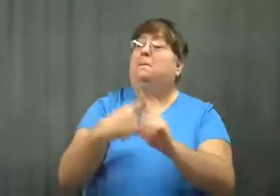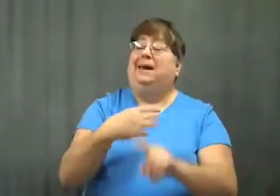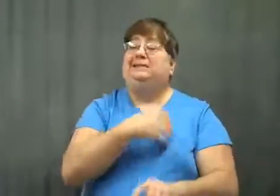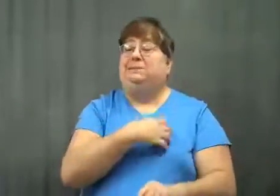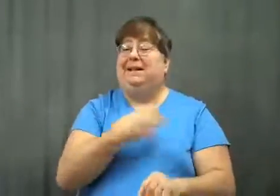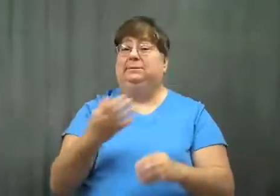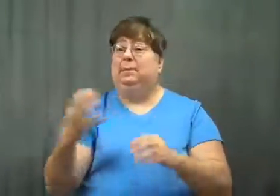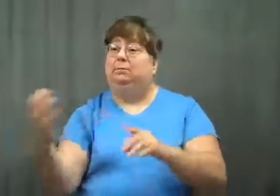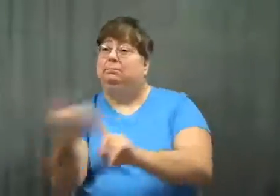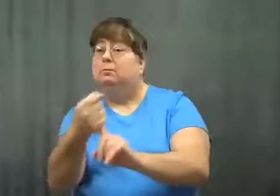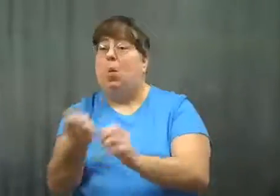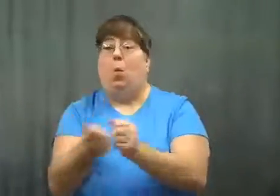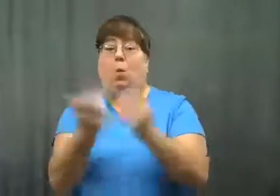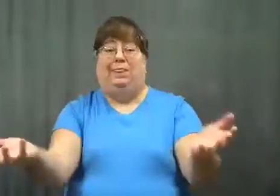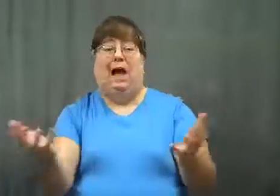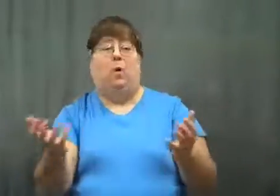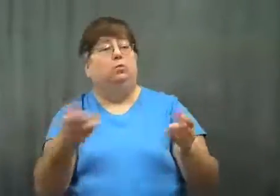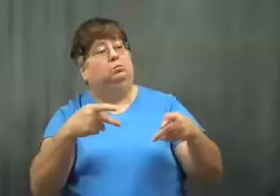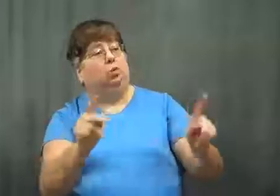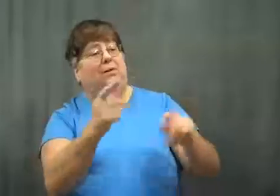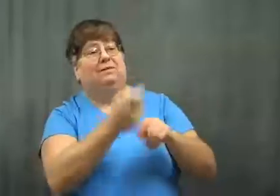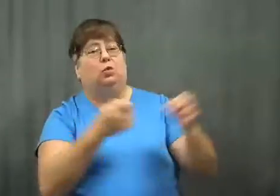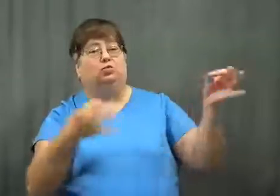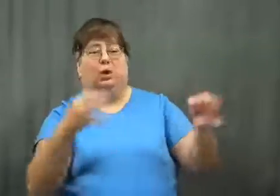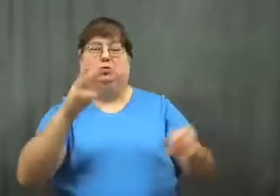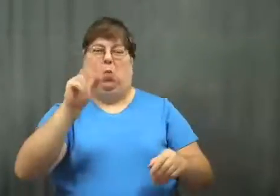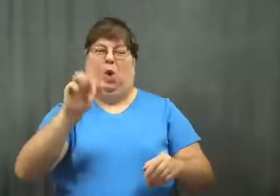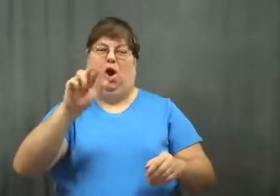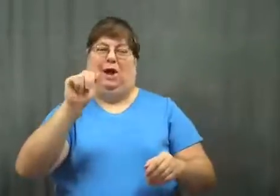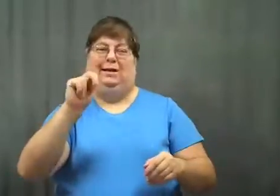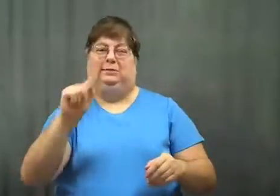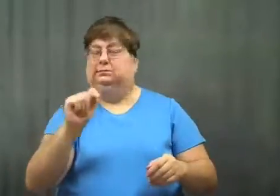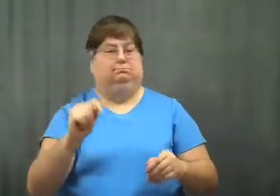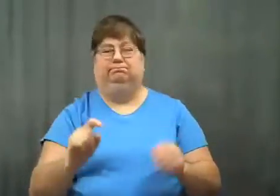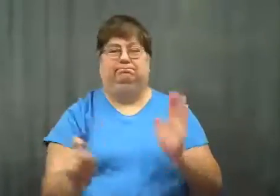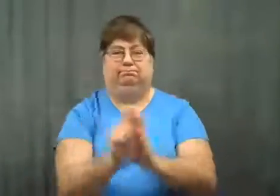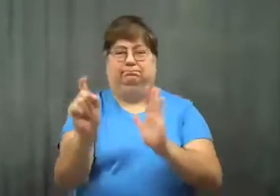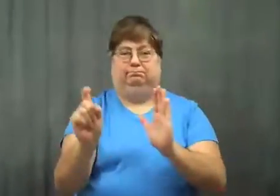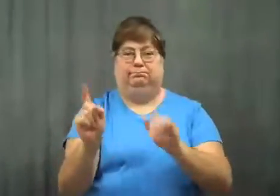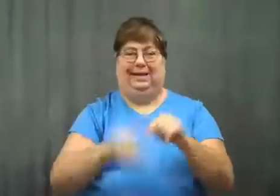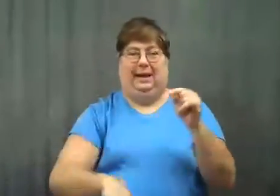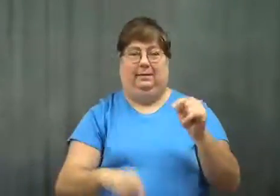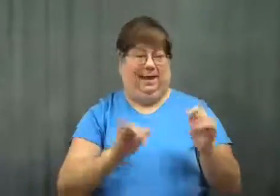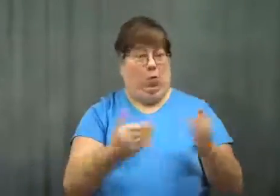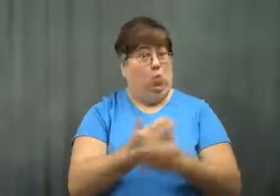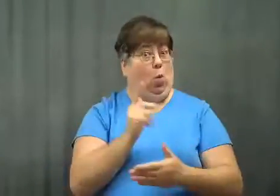Warrantless arrests were also prohibited.